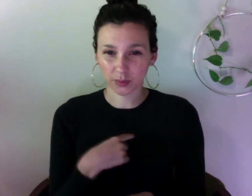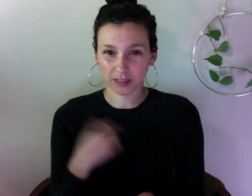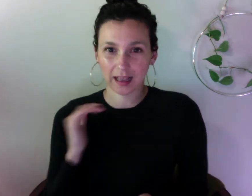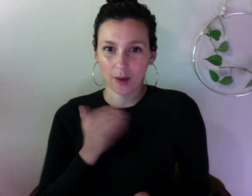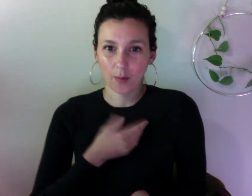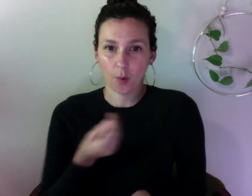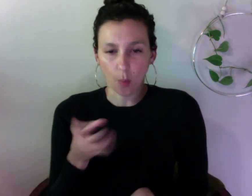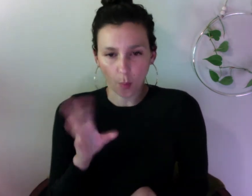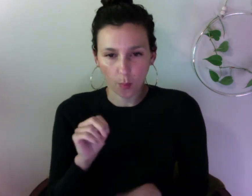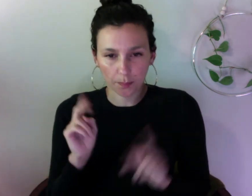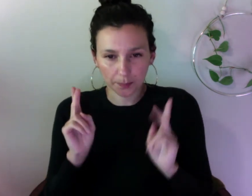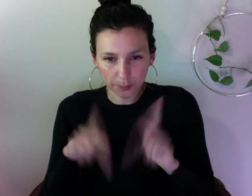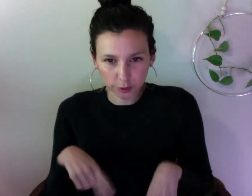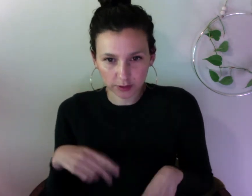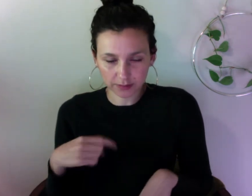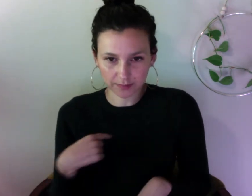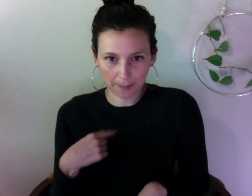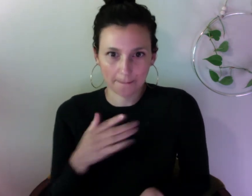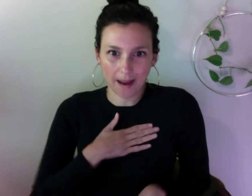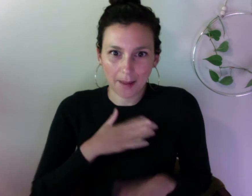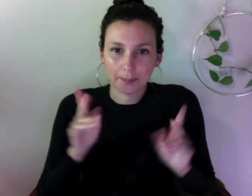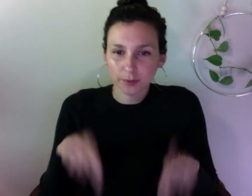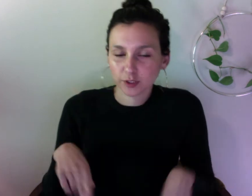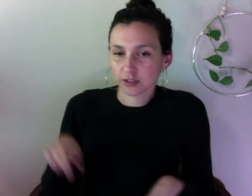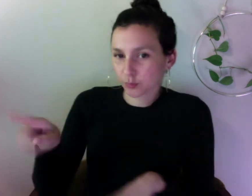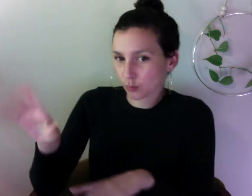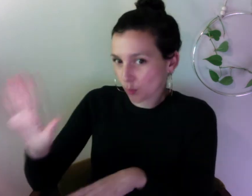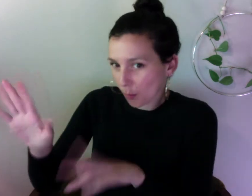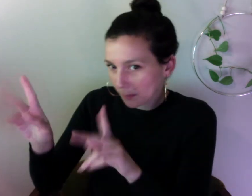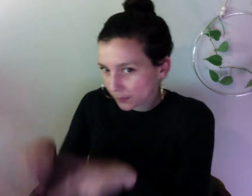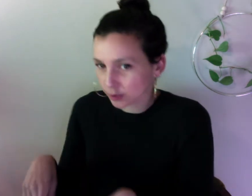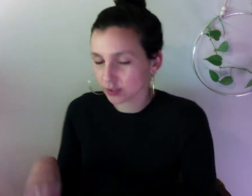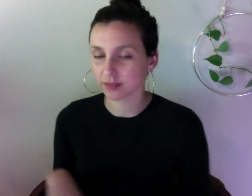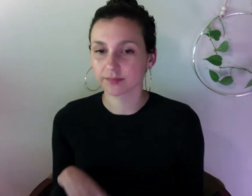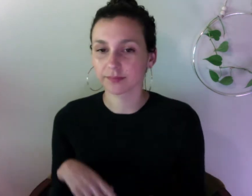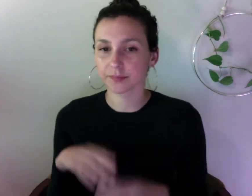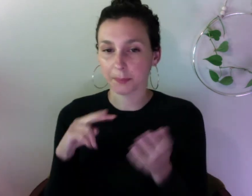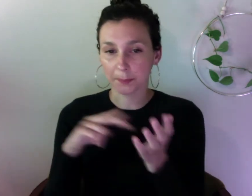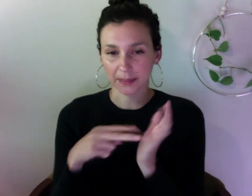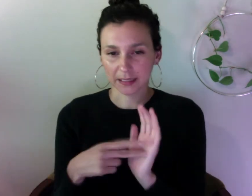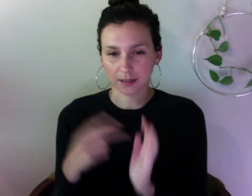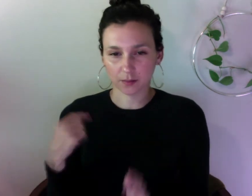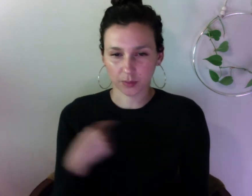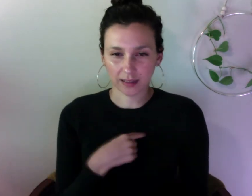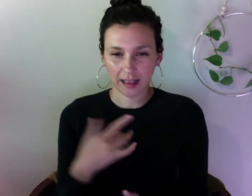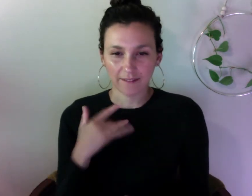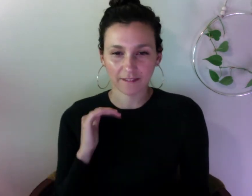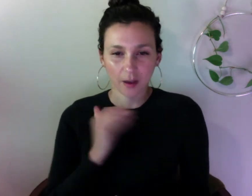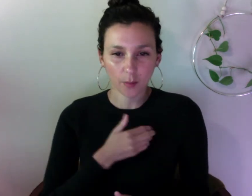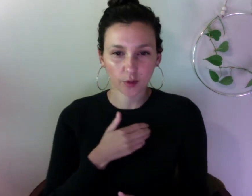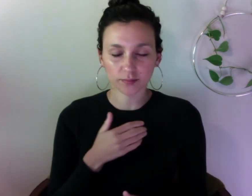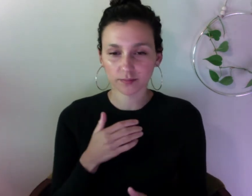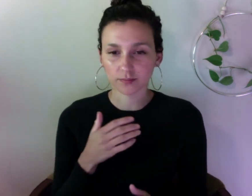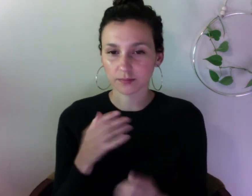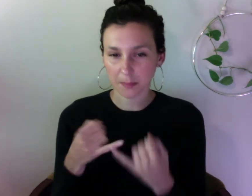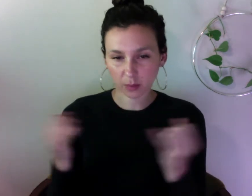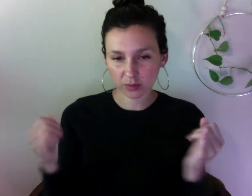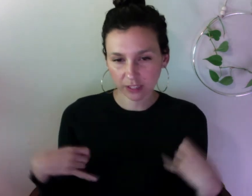We are our own person. I am my person. You are your own person. We have our own boundaries.